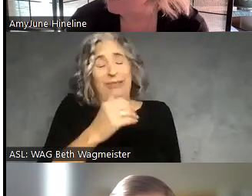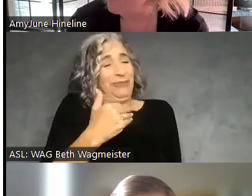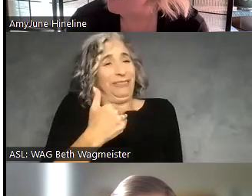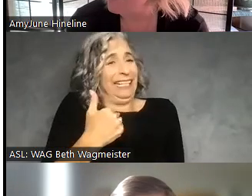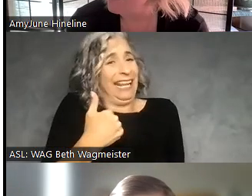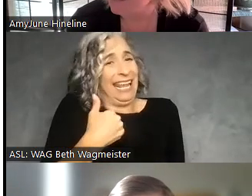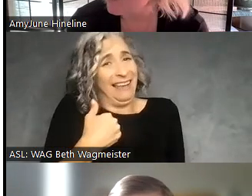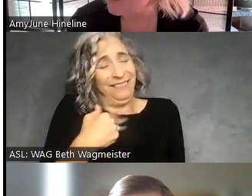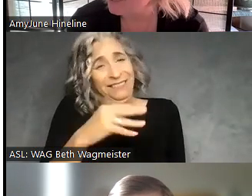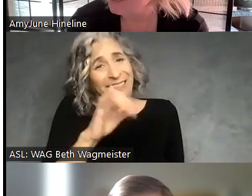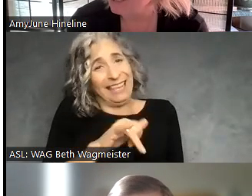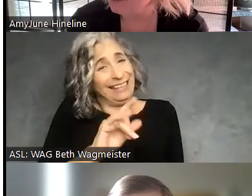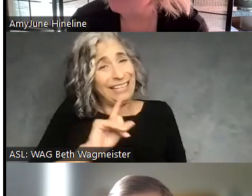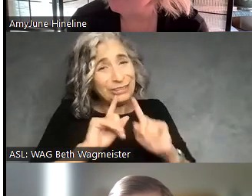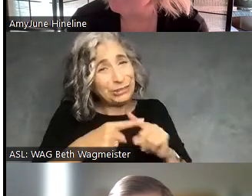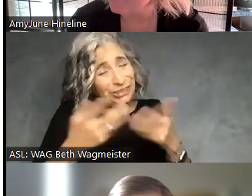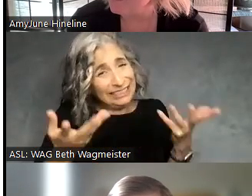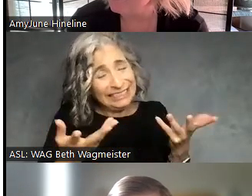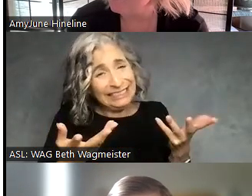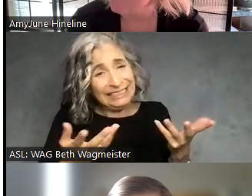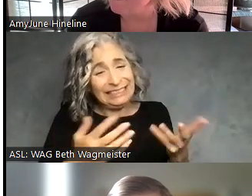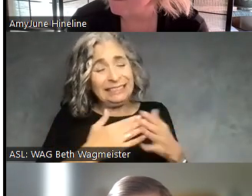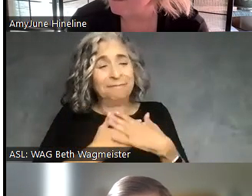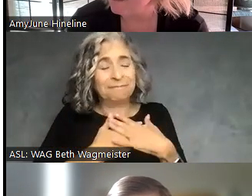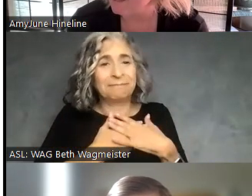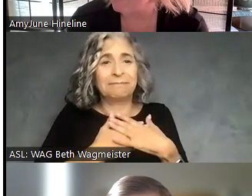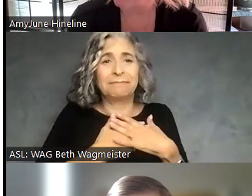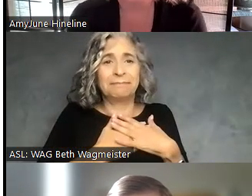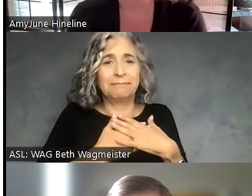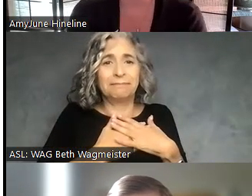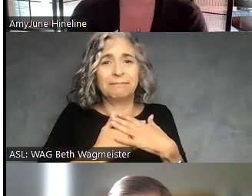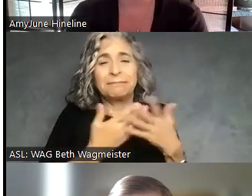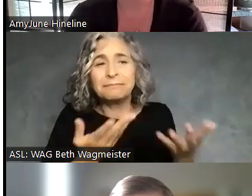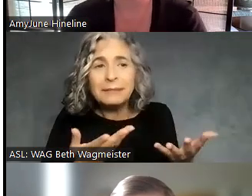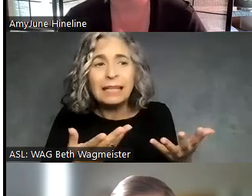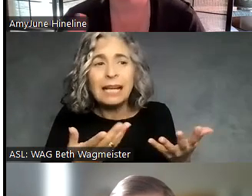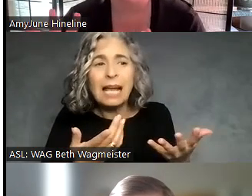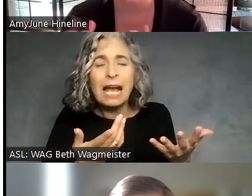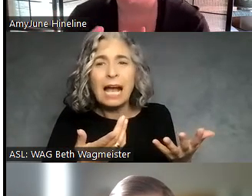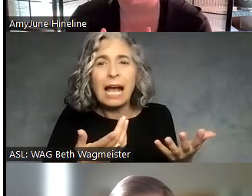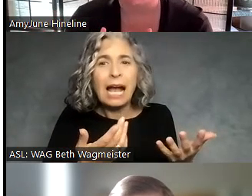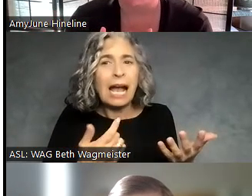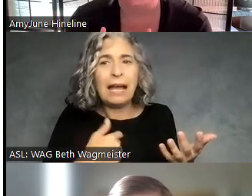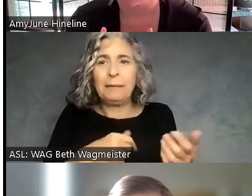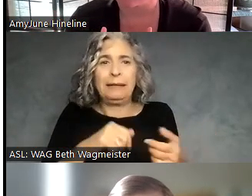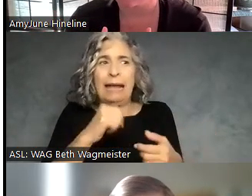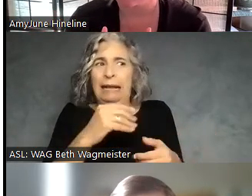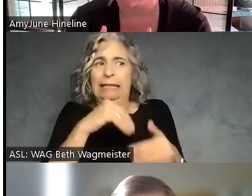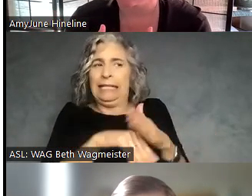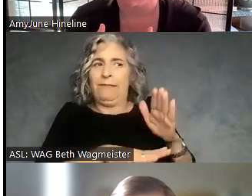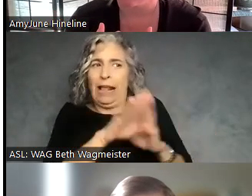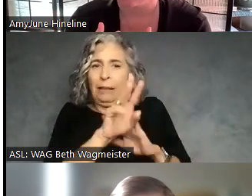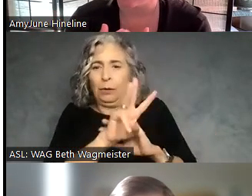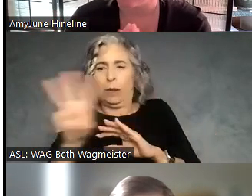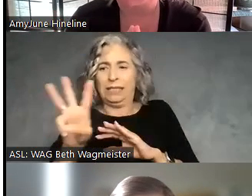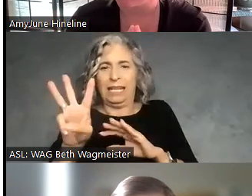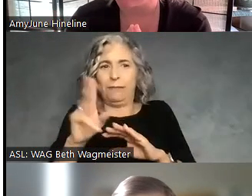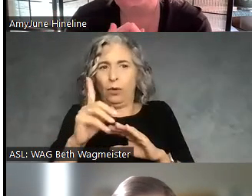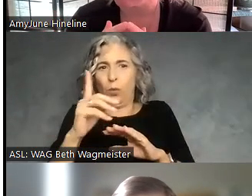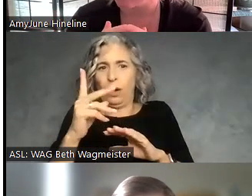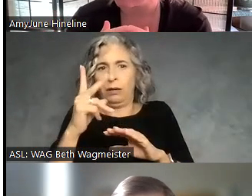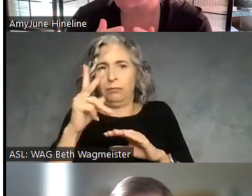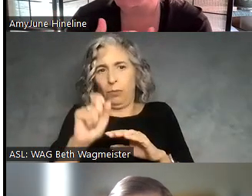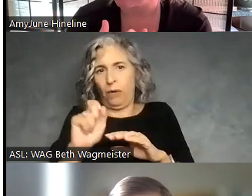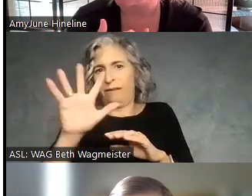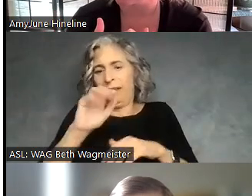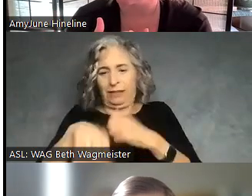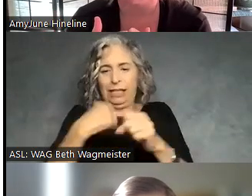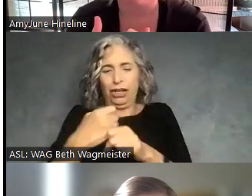question, we know accessibility is an ongoing process. Are there any security methods that are